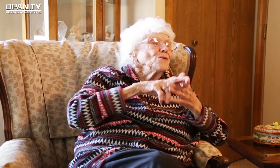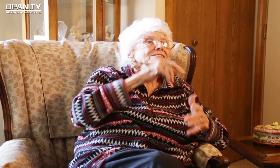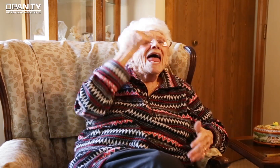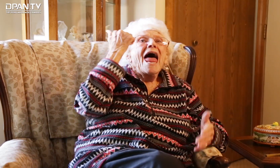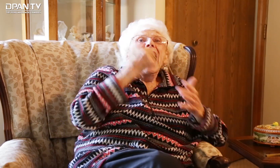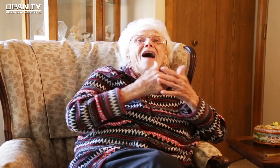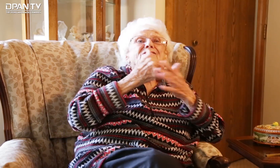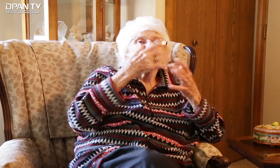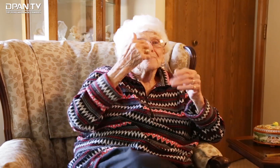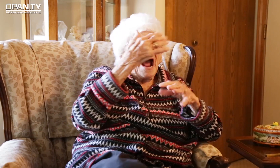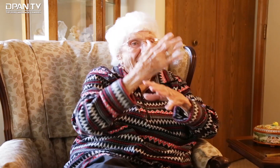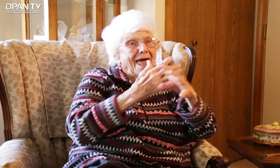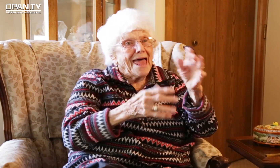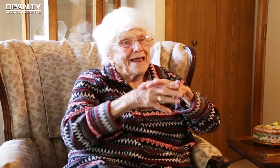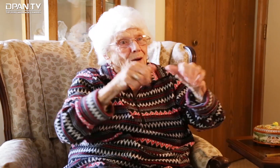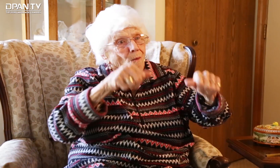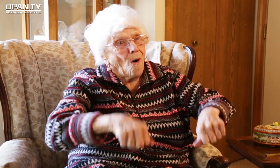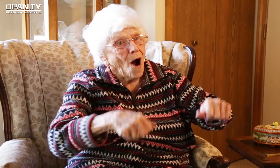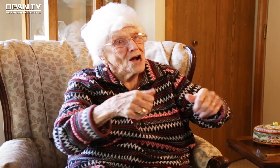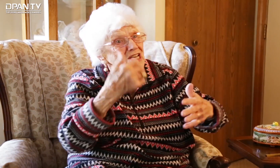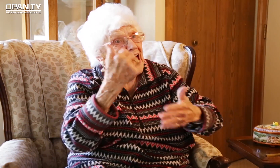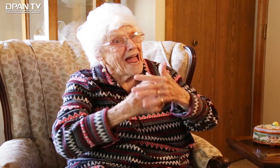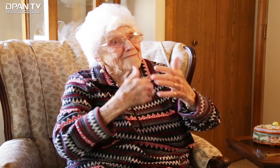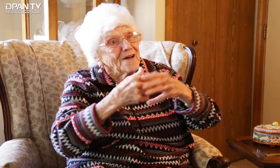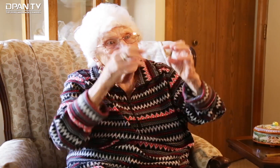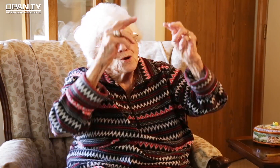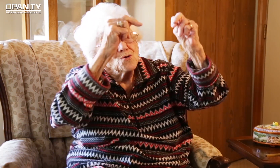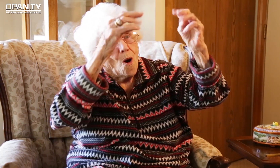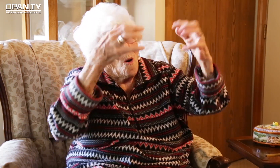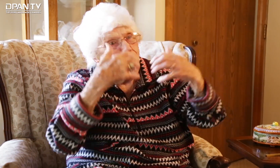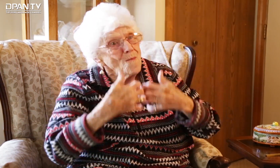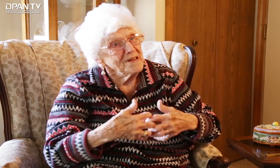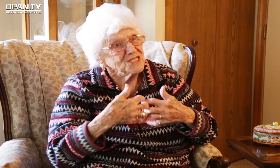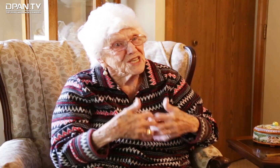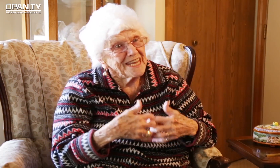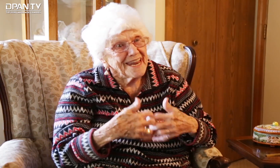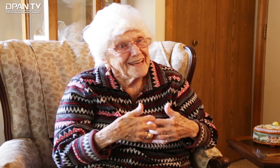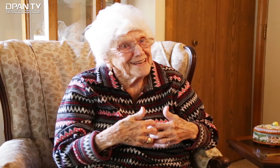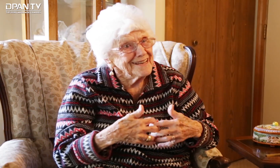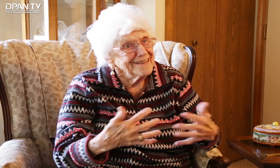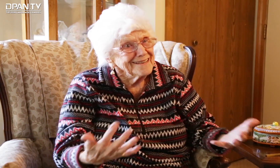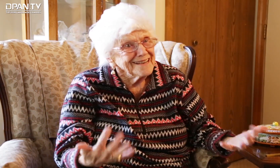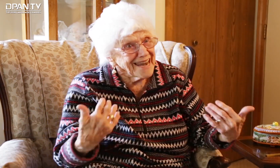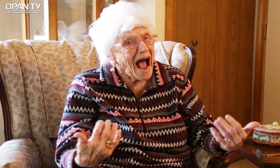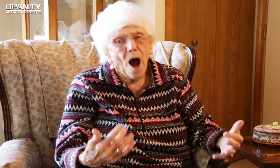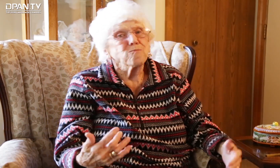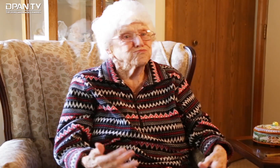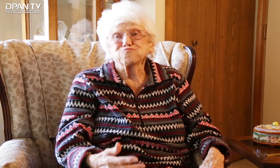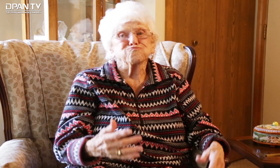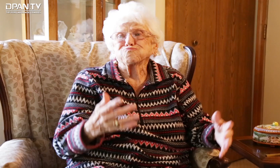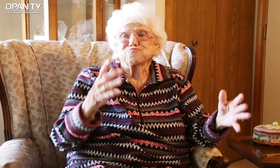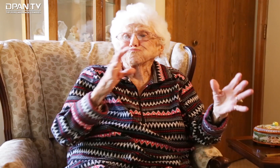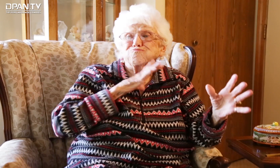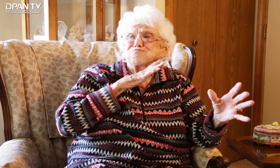Much different that nowadays. I do everything by hand. Including washing everything. No machines.